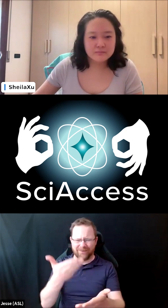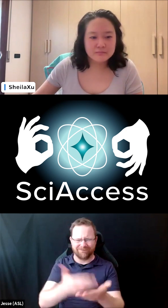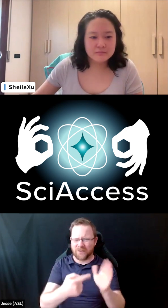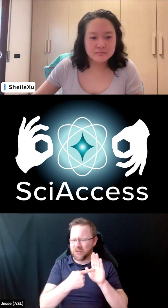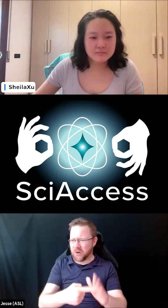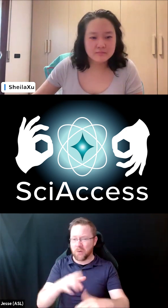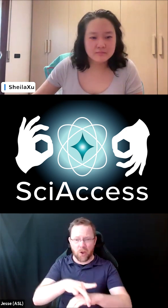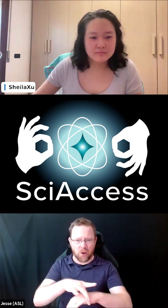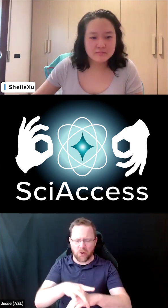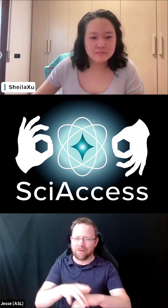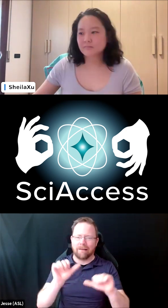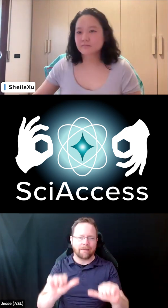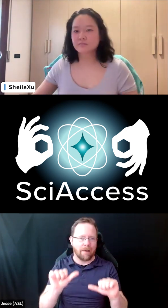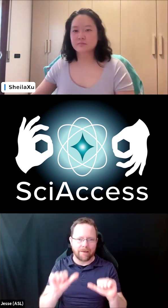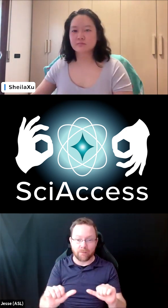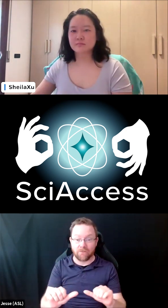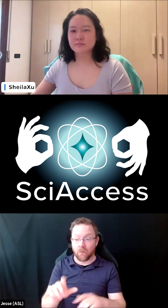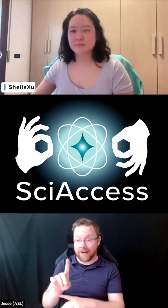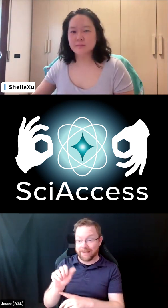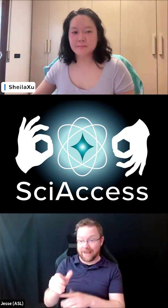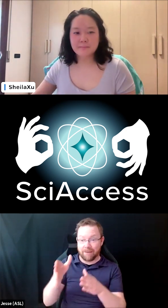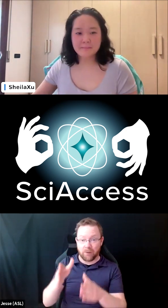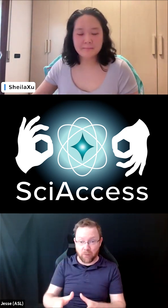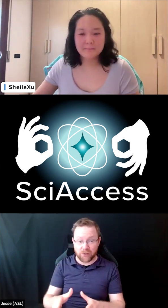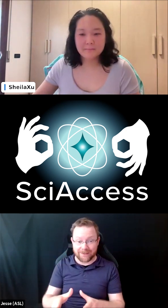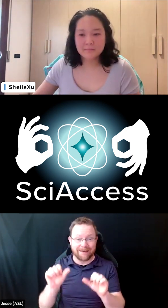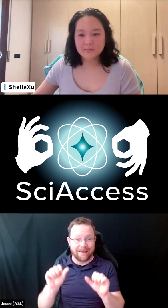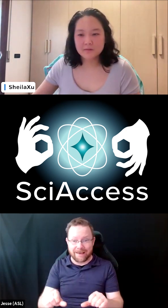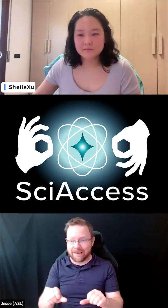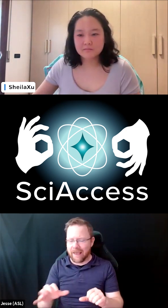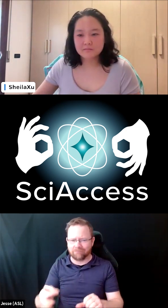to be a master of a STEM field, that's not the question here.